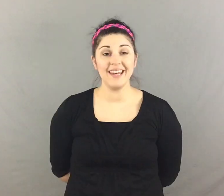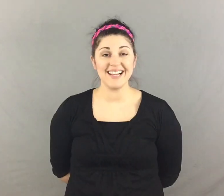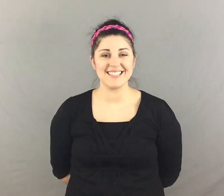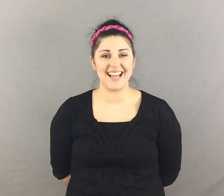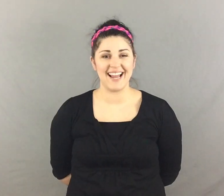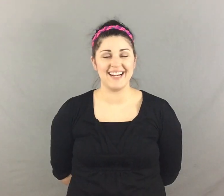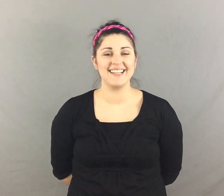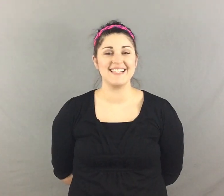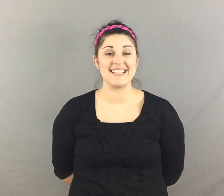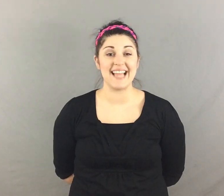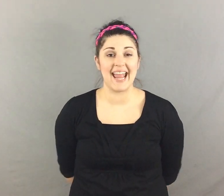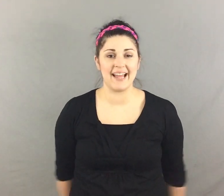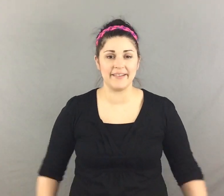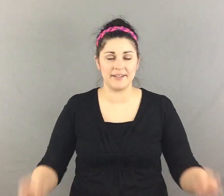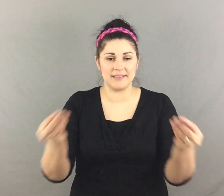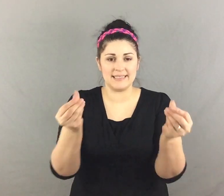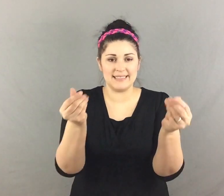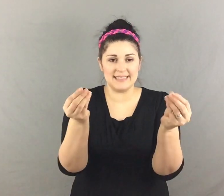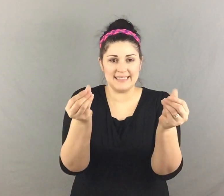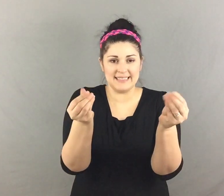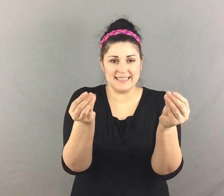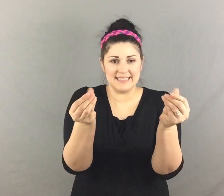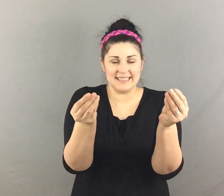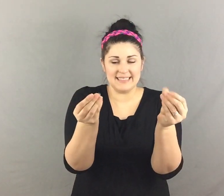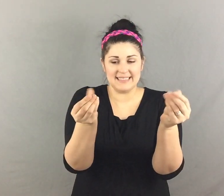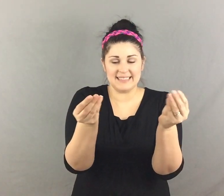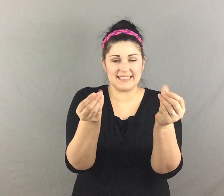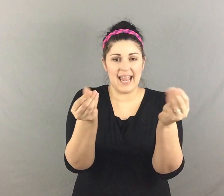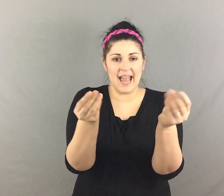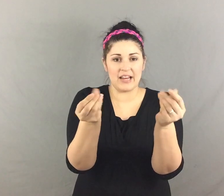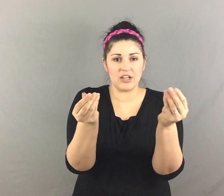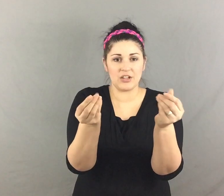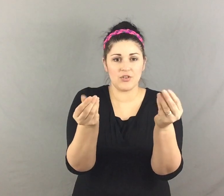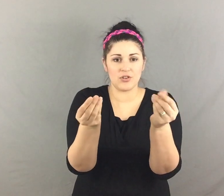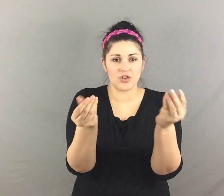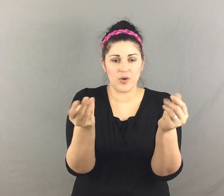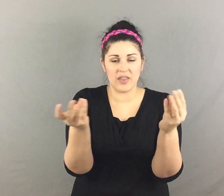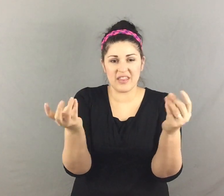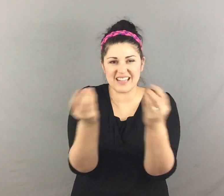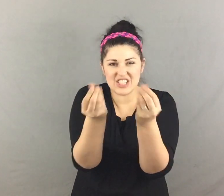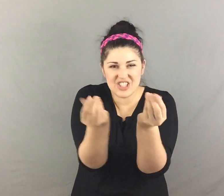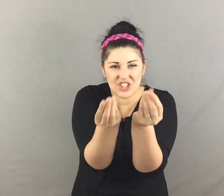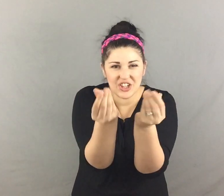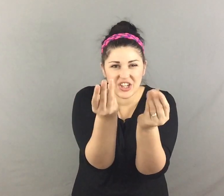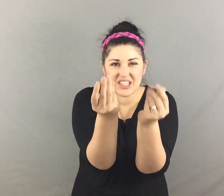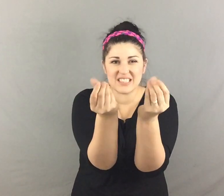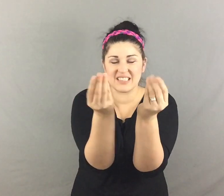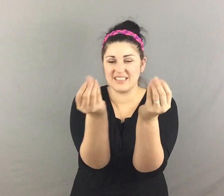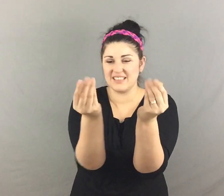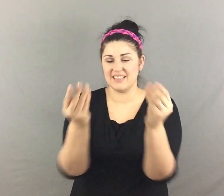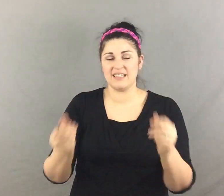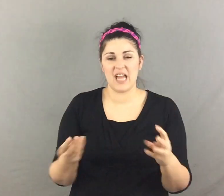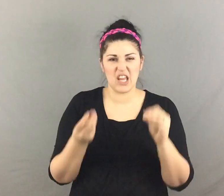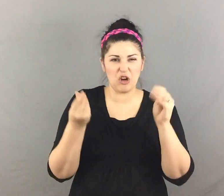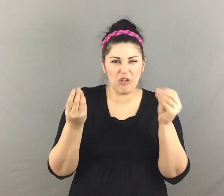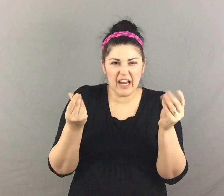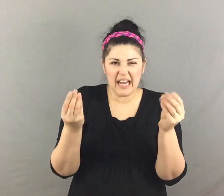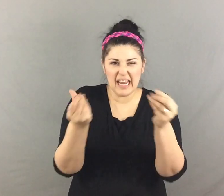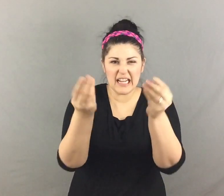The next sign, sand, sand. You're showing the dirt kind of gritty.